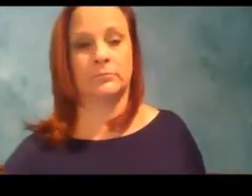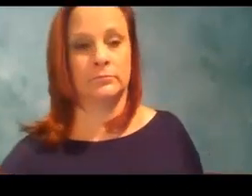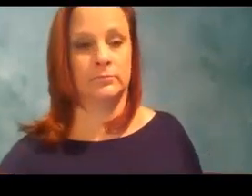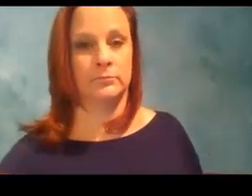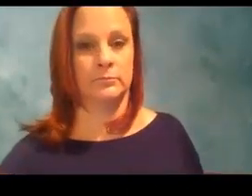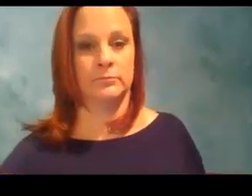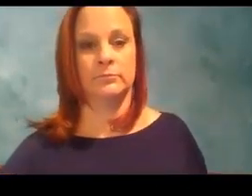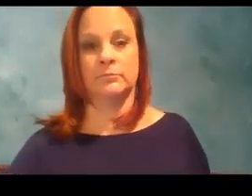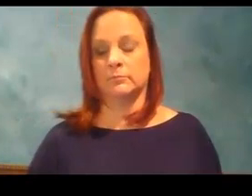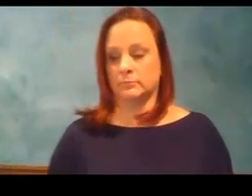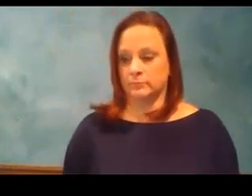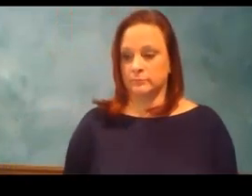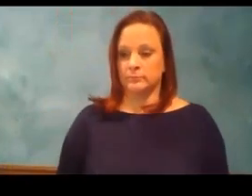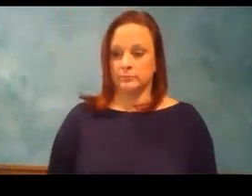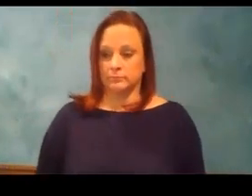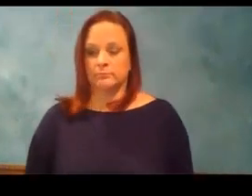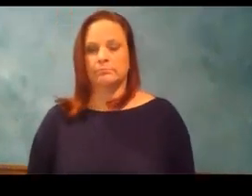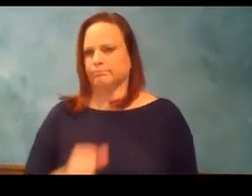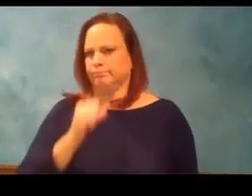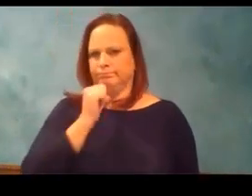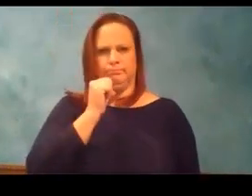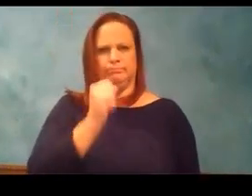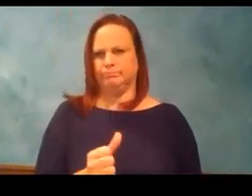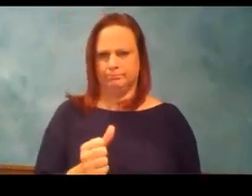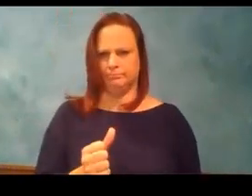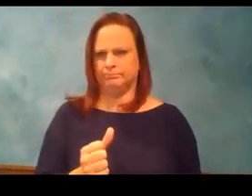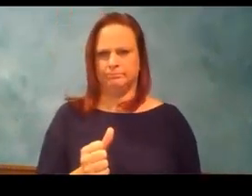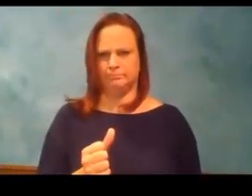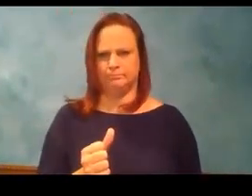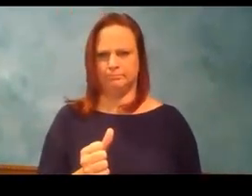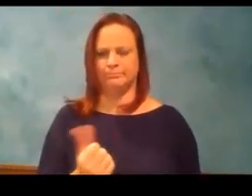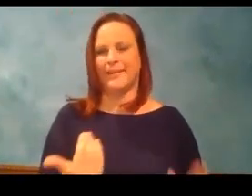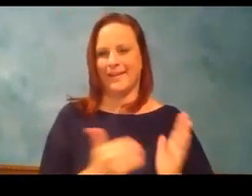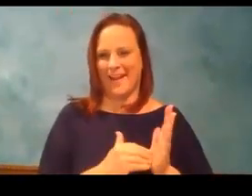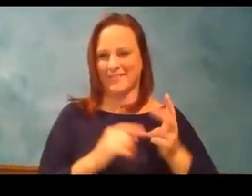so here's one of the negative signs: NO, DON'T or NOT.